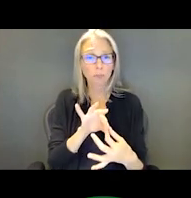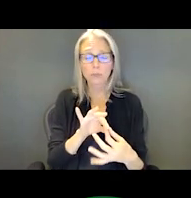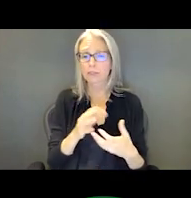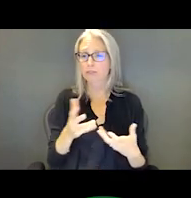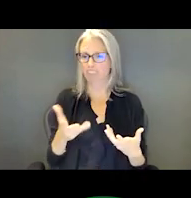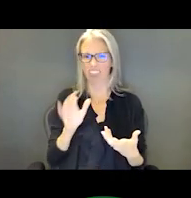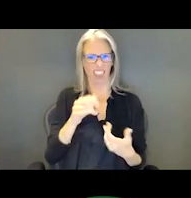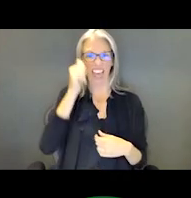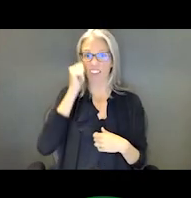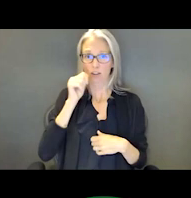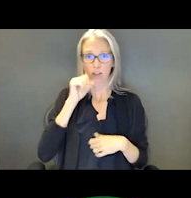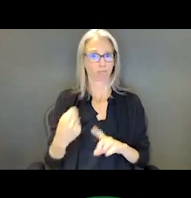for many others through the parks.